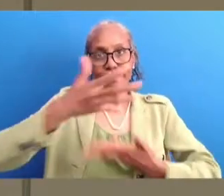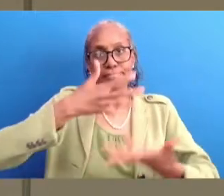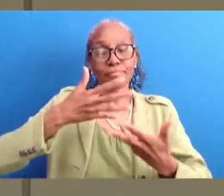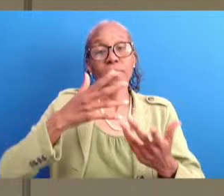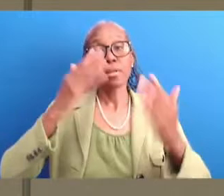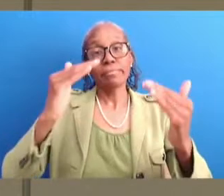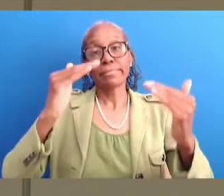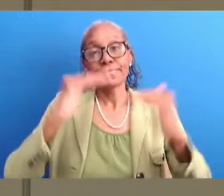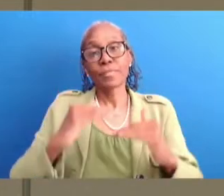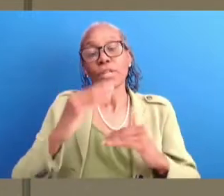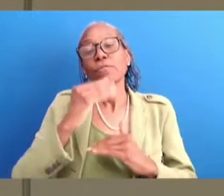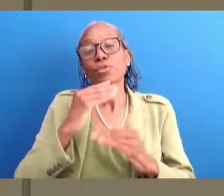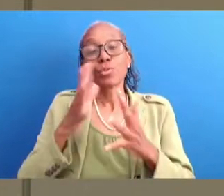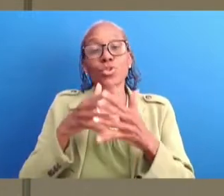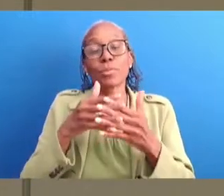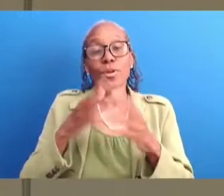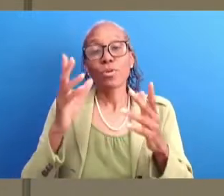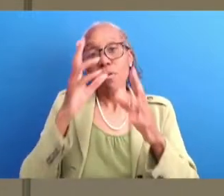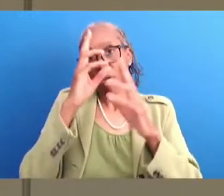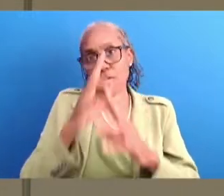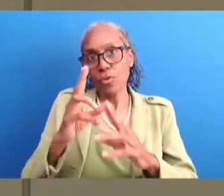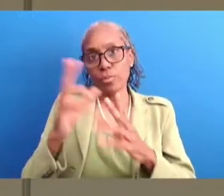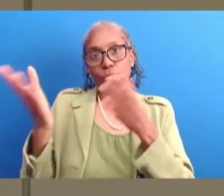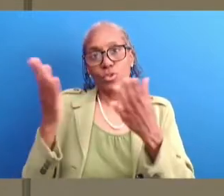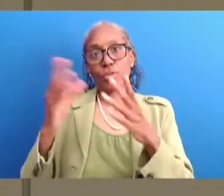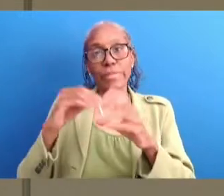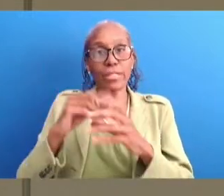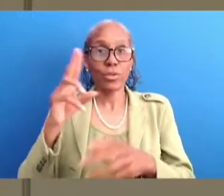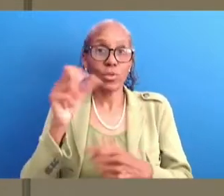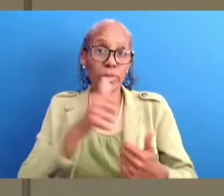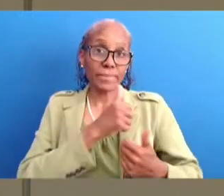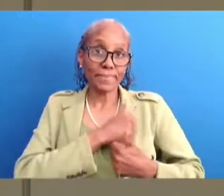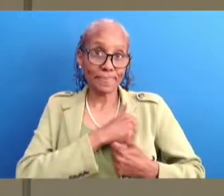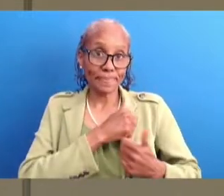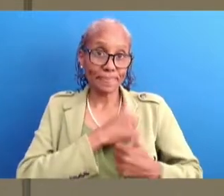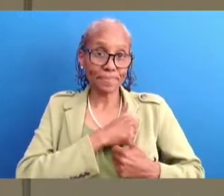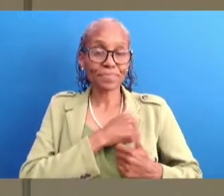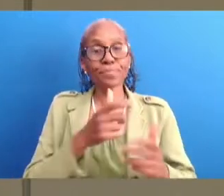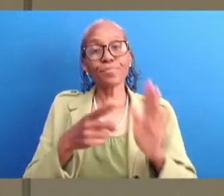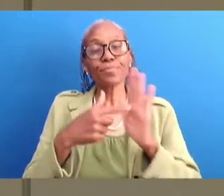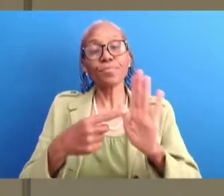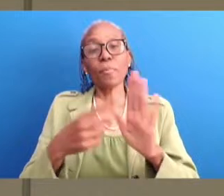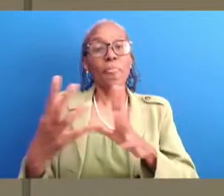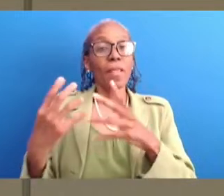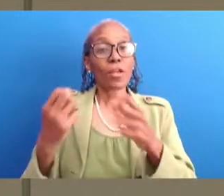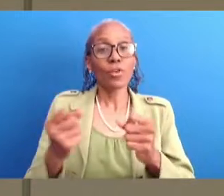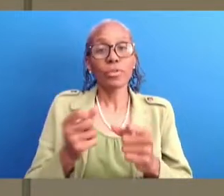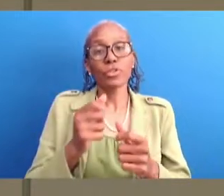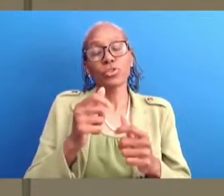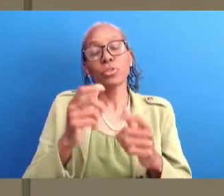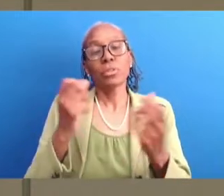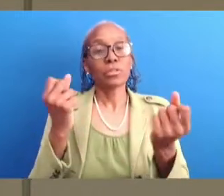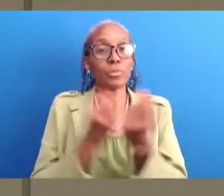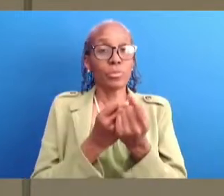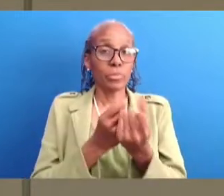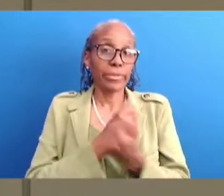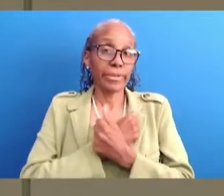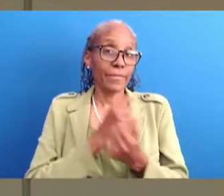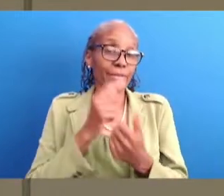FOSTER CROSS-CULTURAL APPRECIATION. AND WHEREAS, JEWISH AMERICANS